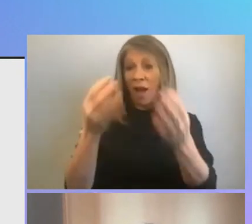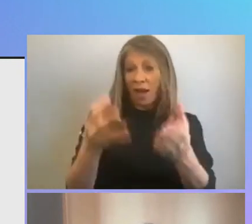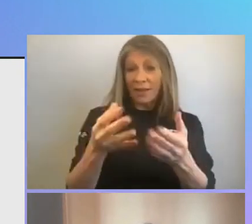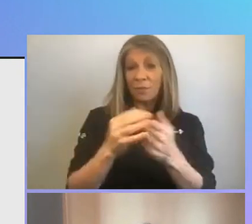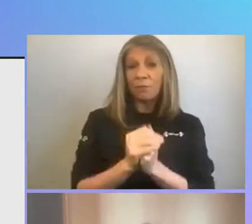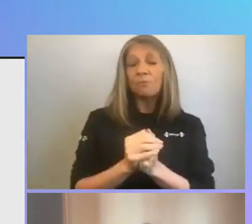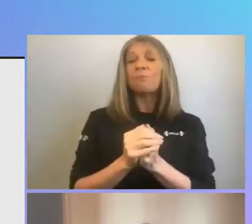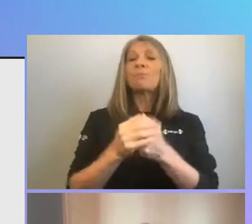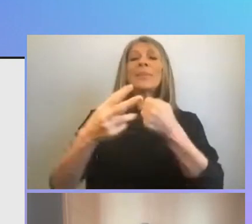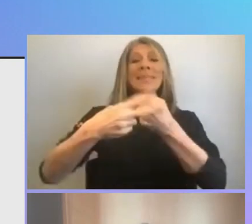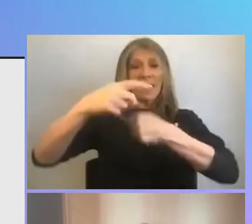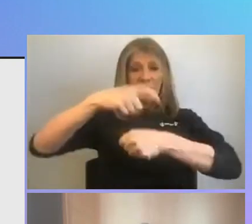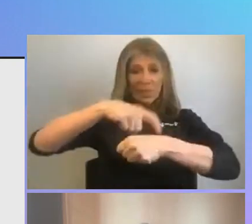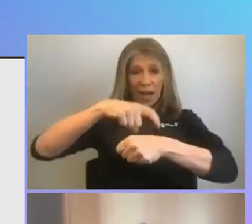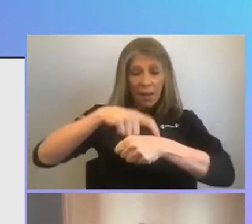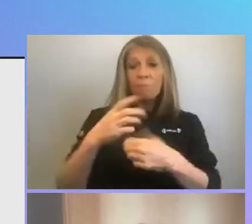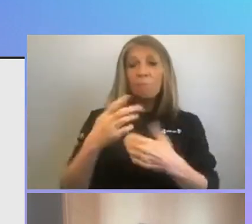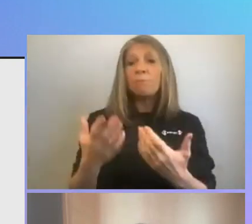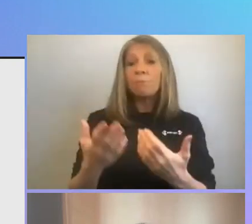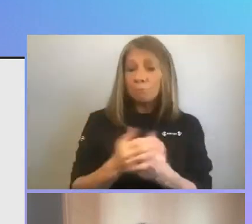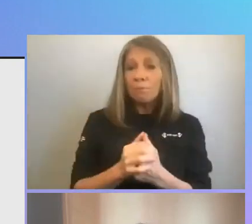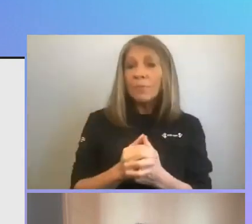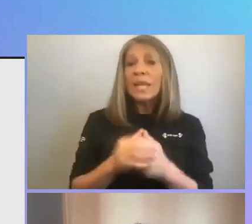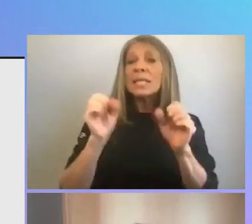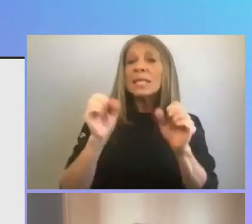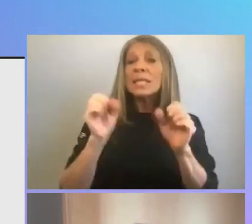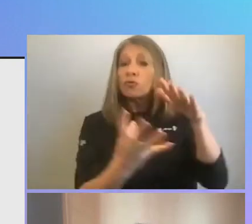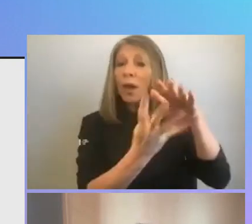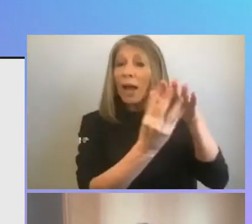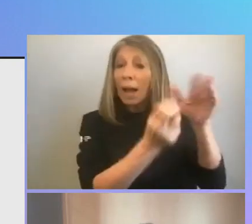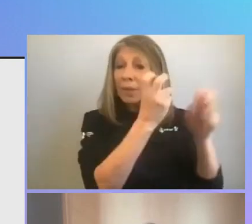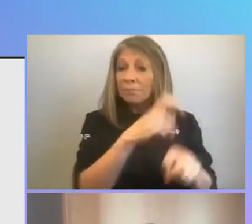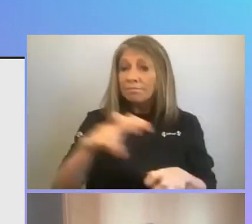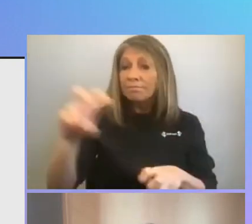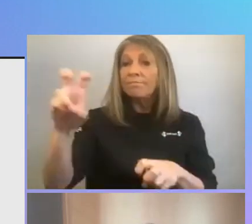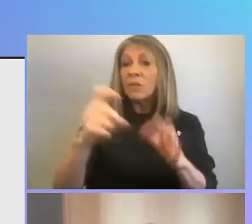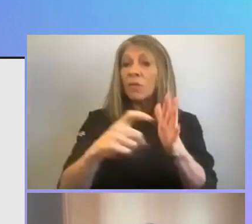just being able to copy and paste requirements is fast and